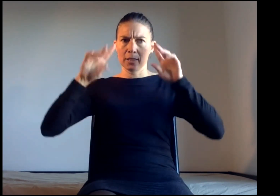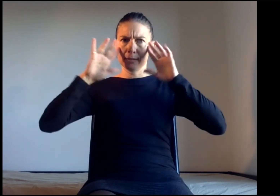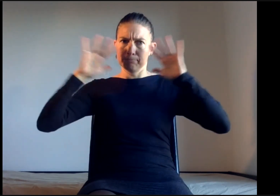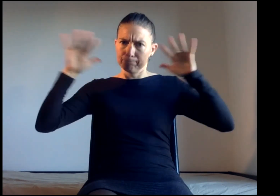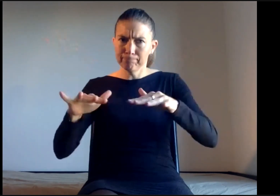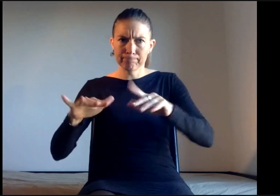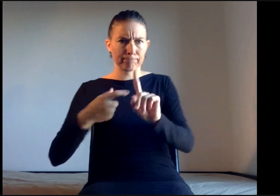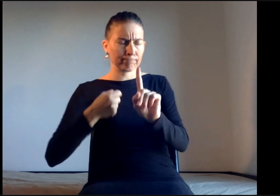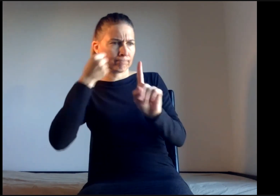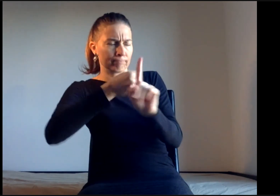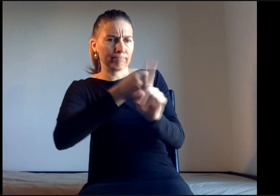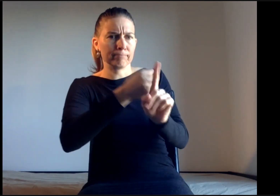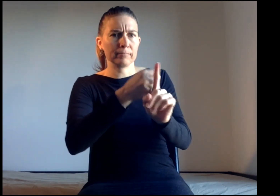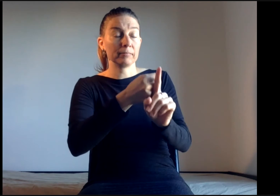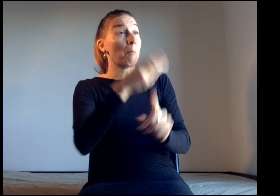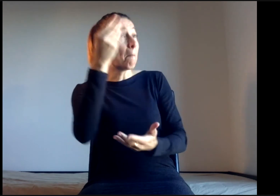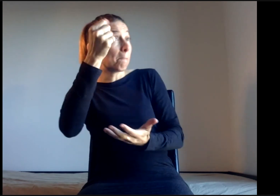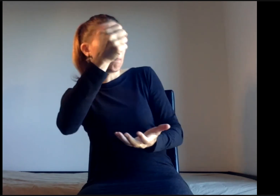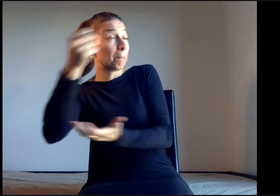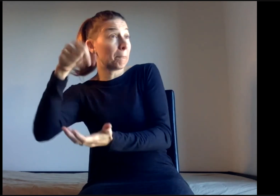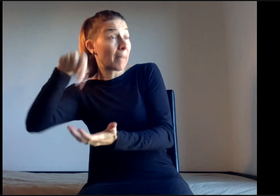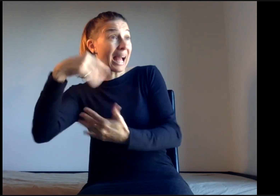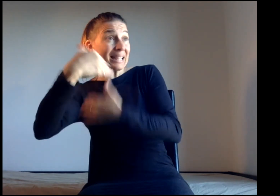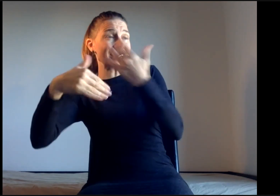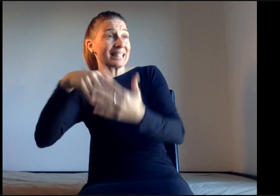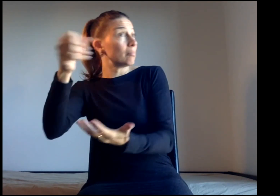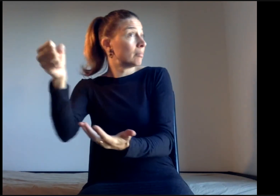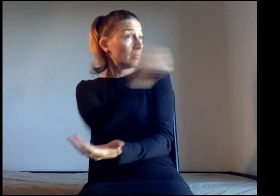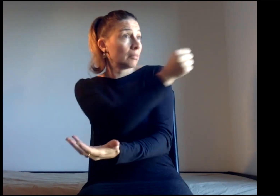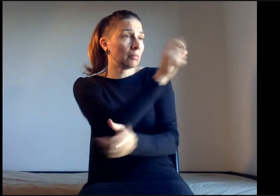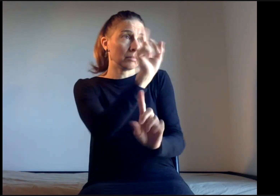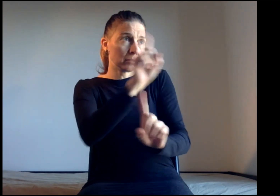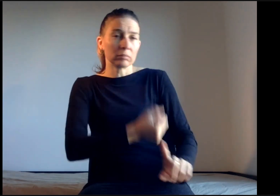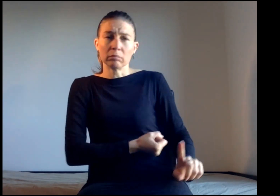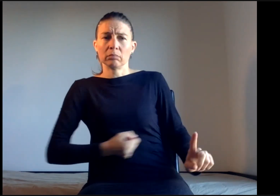because we can also see from the previous experience, I think,